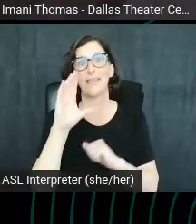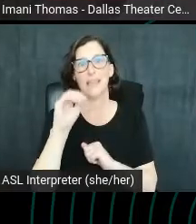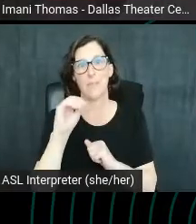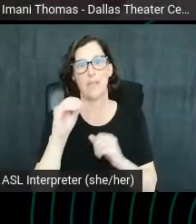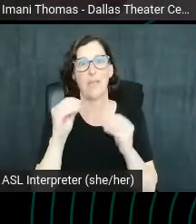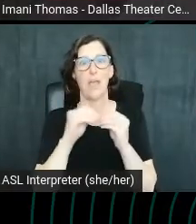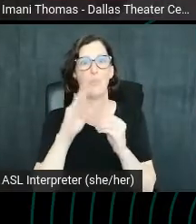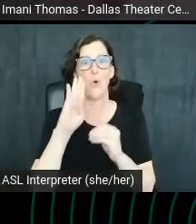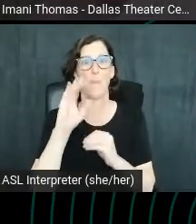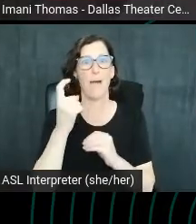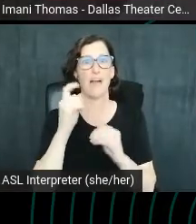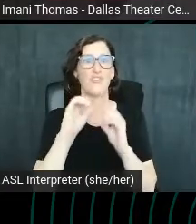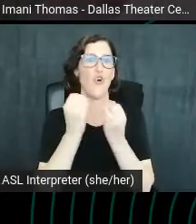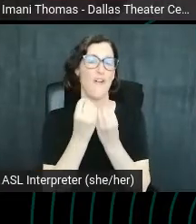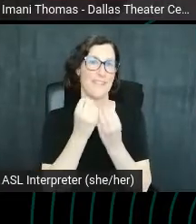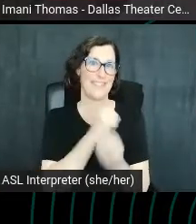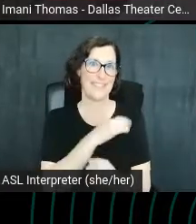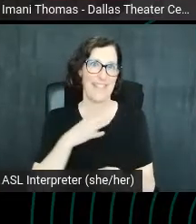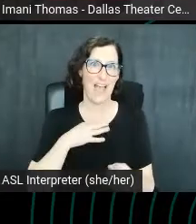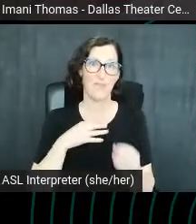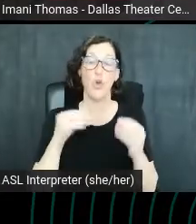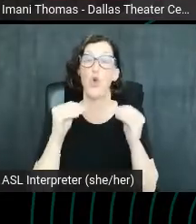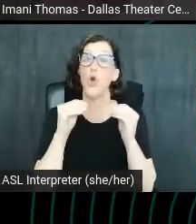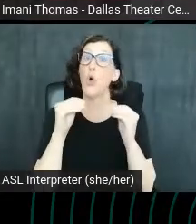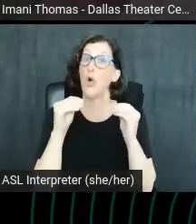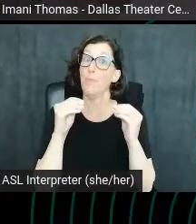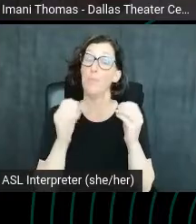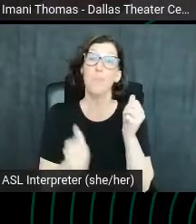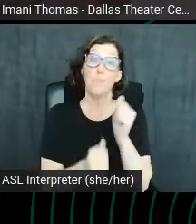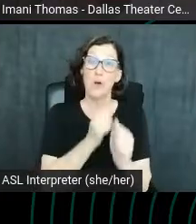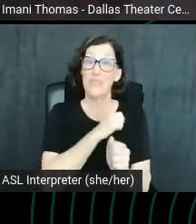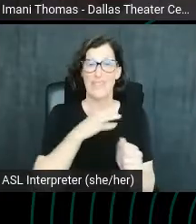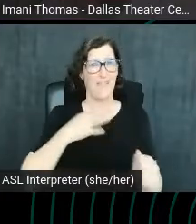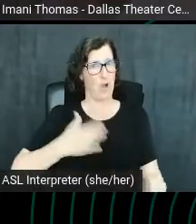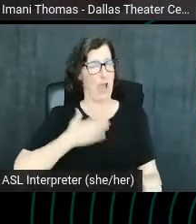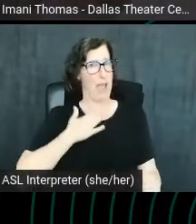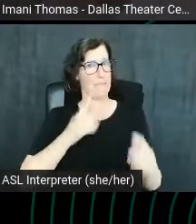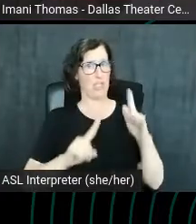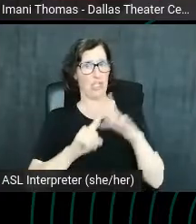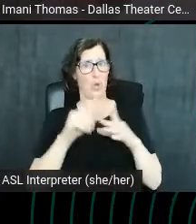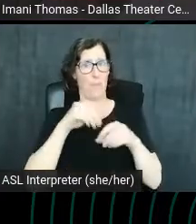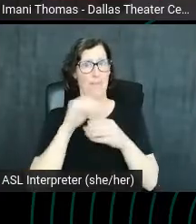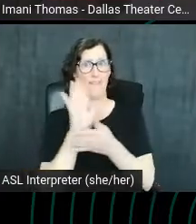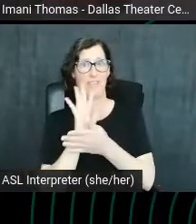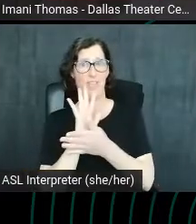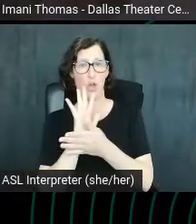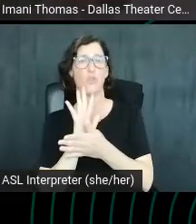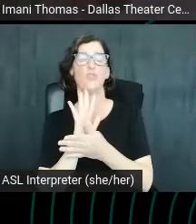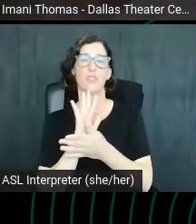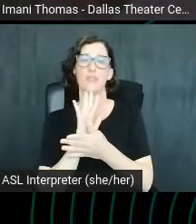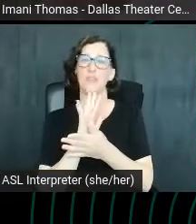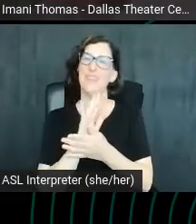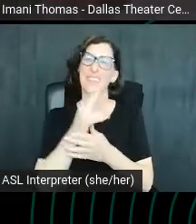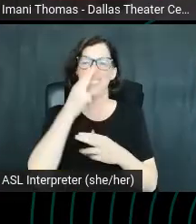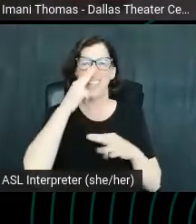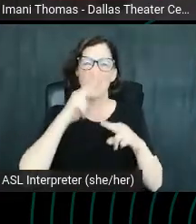Most of our staff are more than happy to appear in our videos. We're all kind of unsung heroes. We do such fun work that we're passionate about,